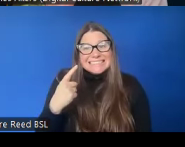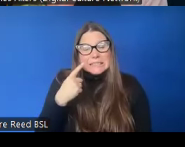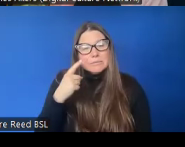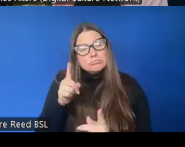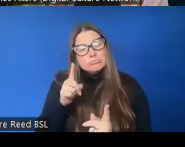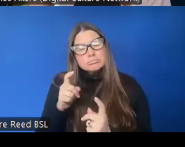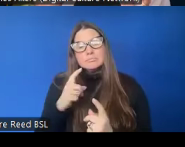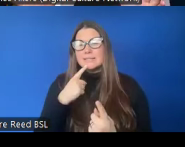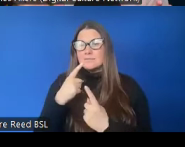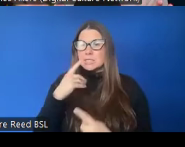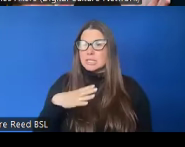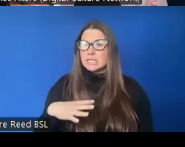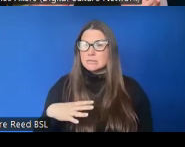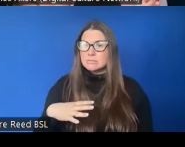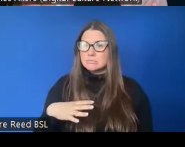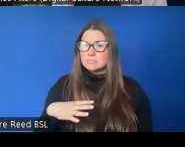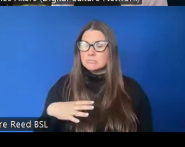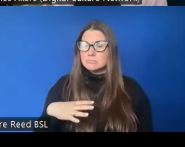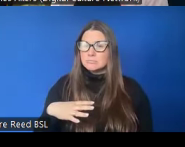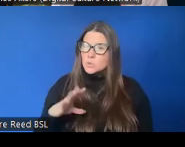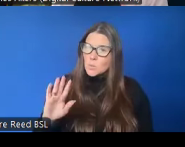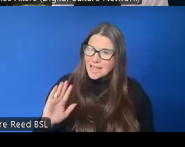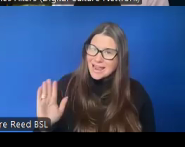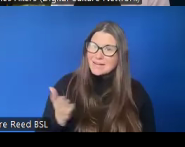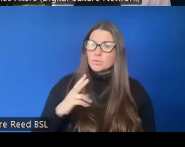it can really help bring everybody else in the organization on board with what you're trying to do.